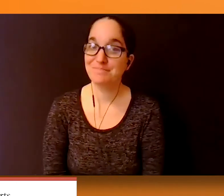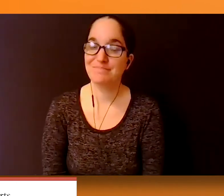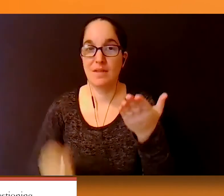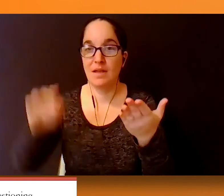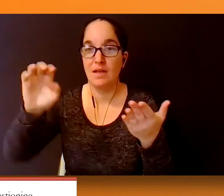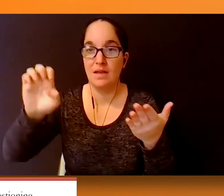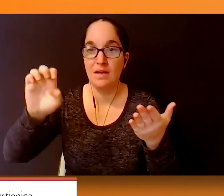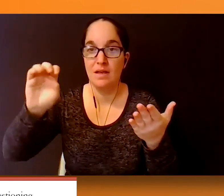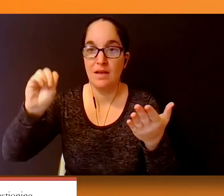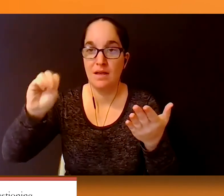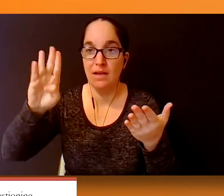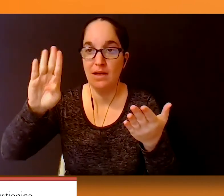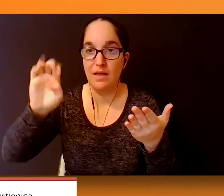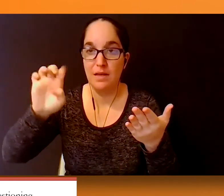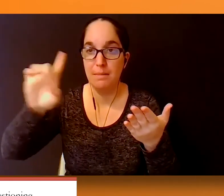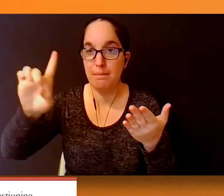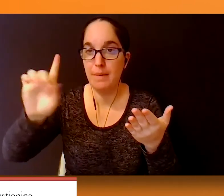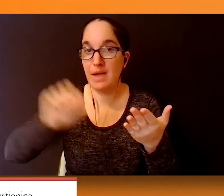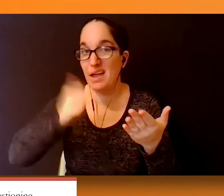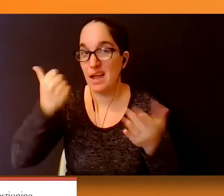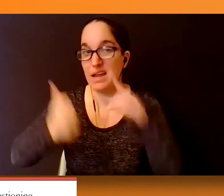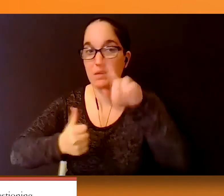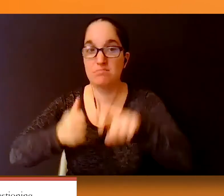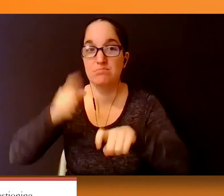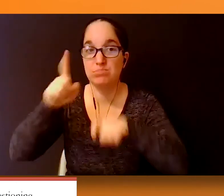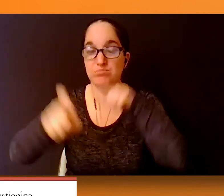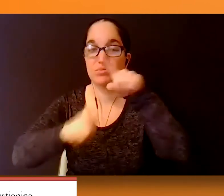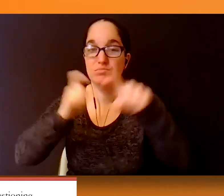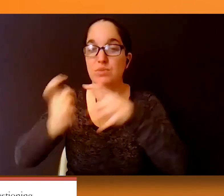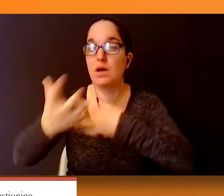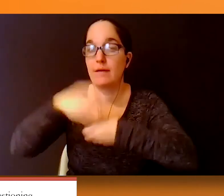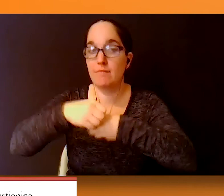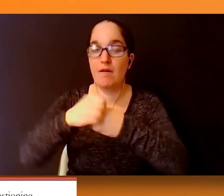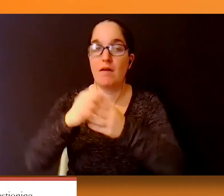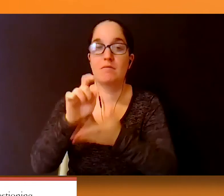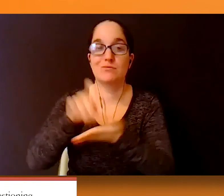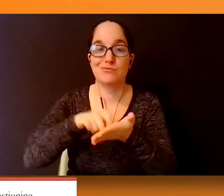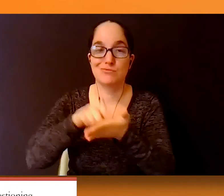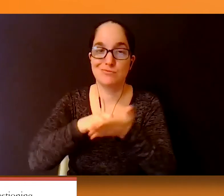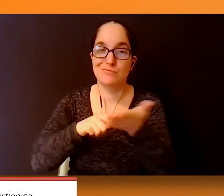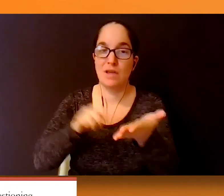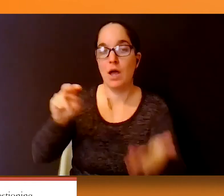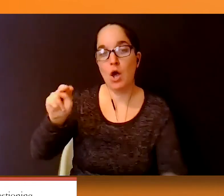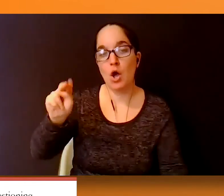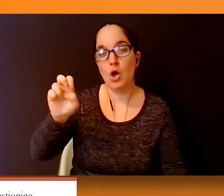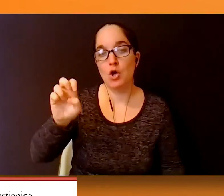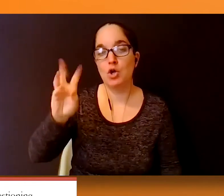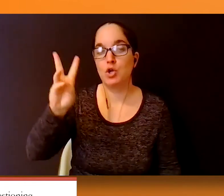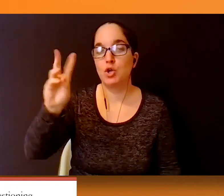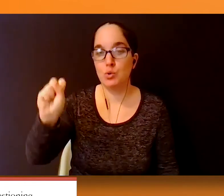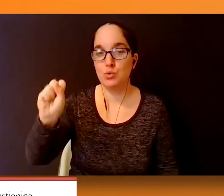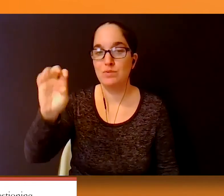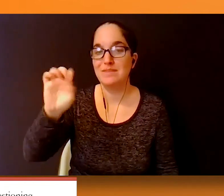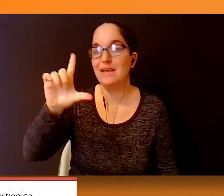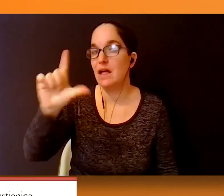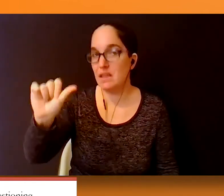And then you always can embed questions in text. So, Newsela is back down there because that's a good place to get these passages.